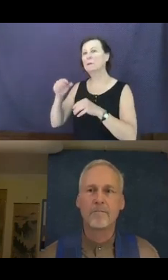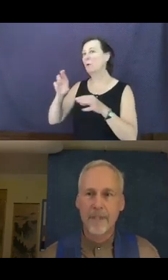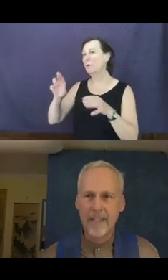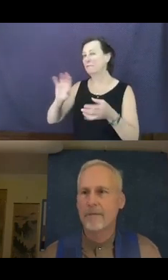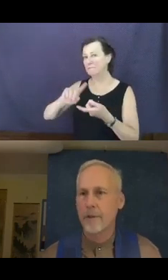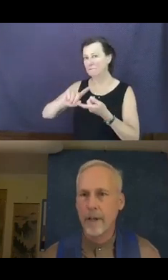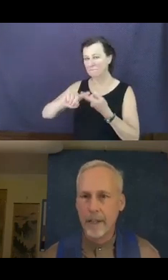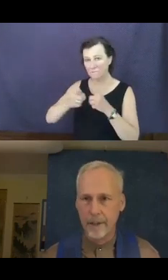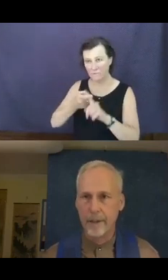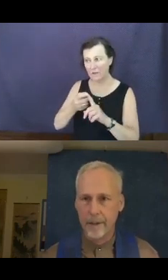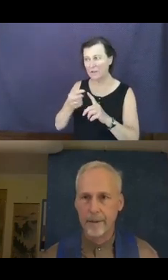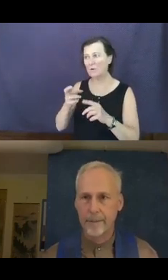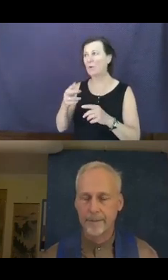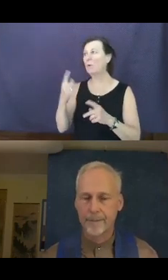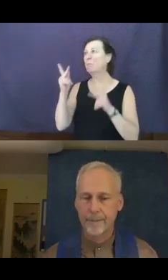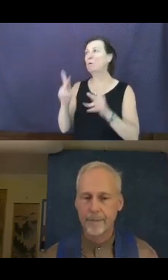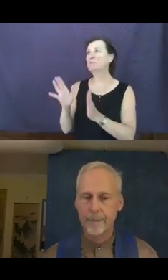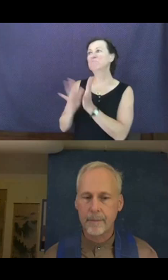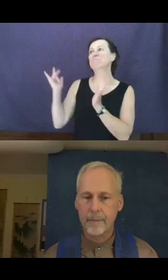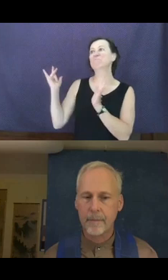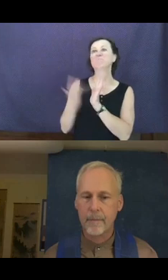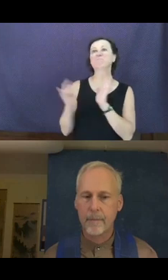taken for granted?